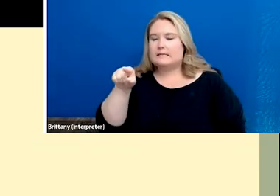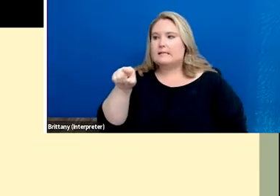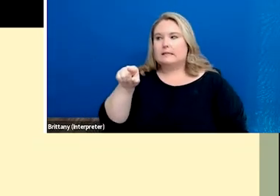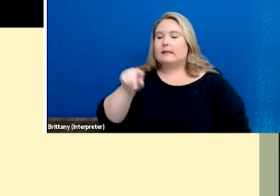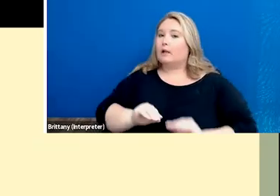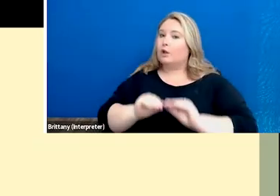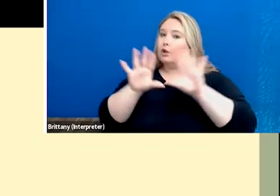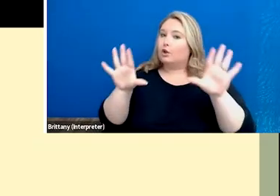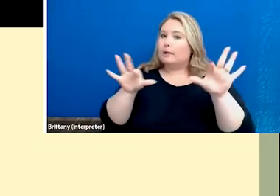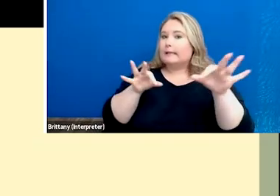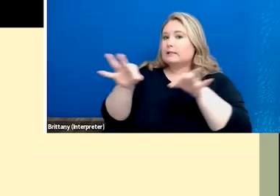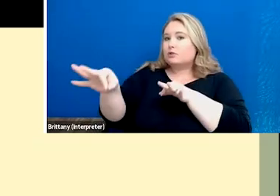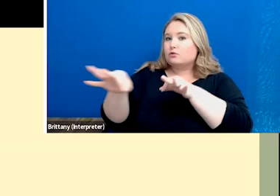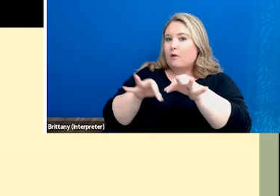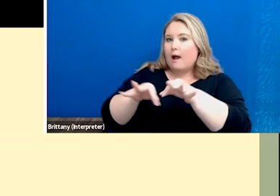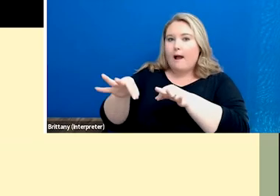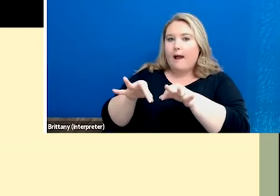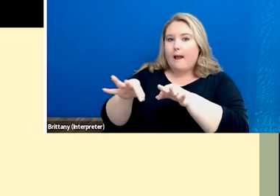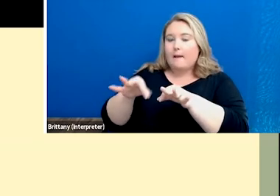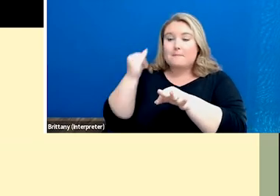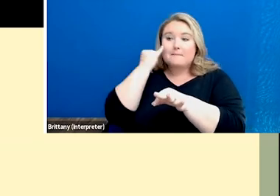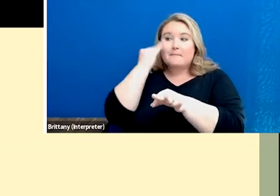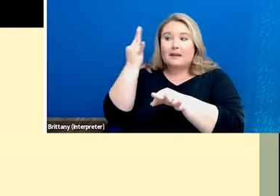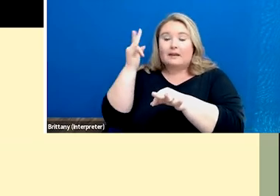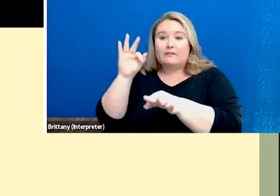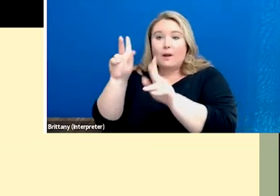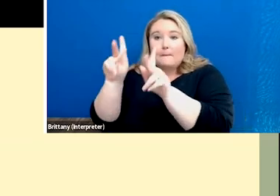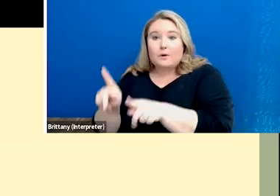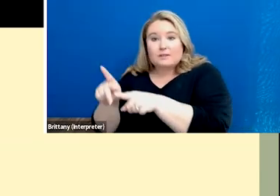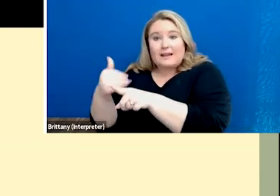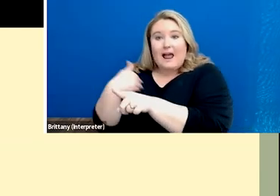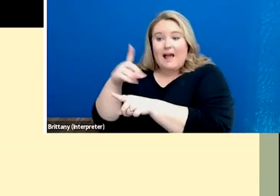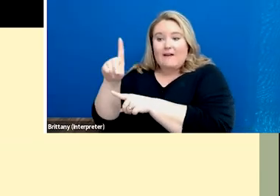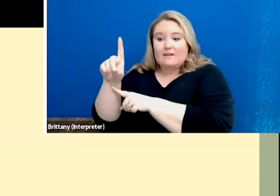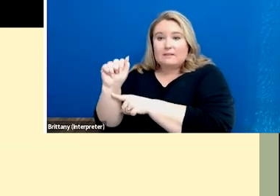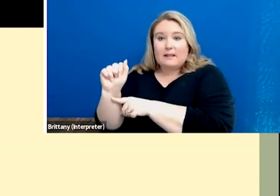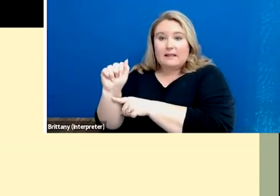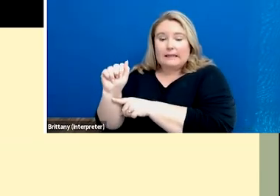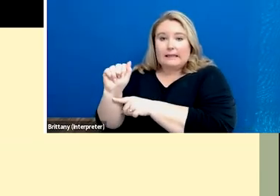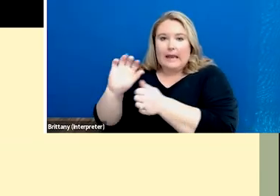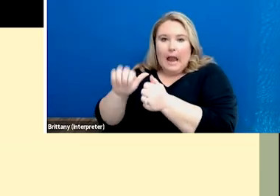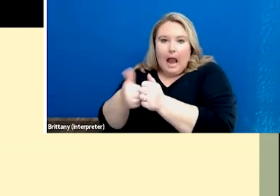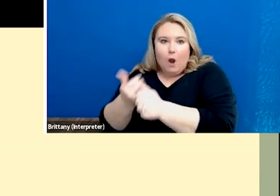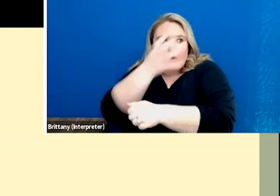how someone with a disability needs to be removed from a part of a building if an elevator isn't working.